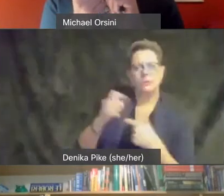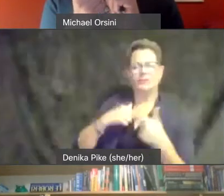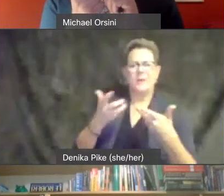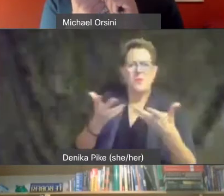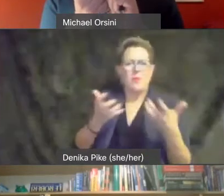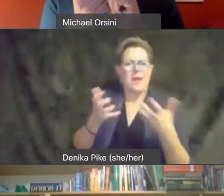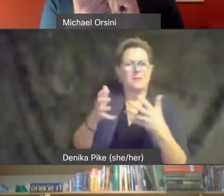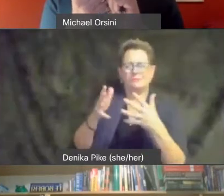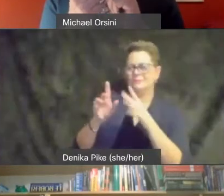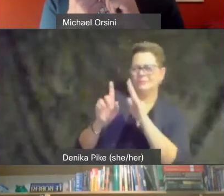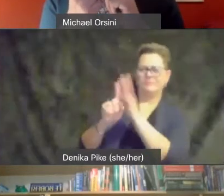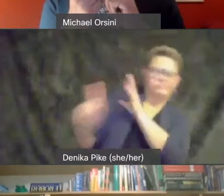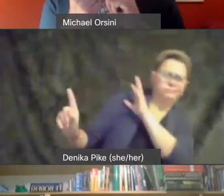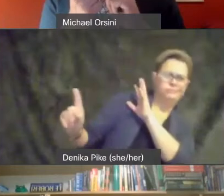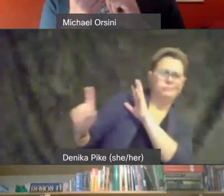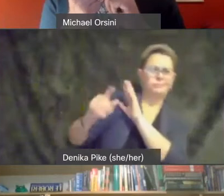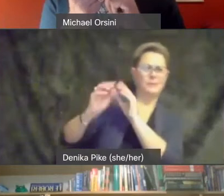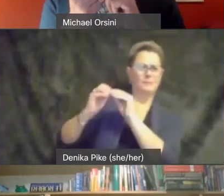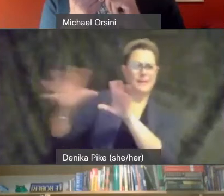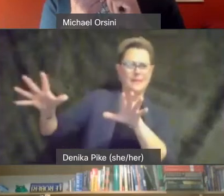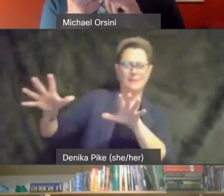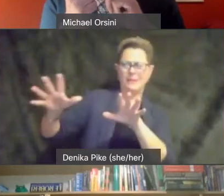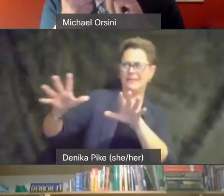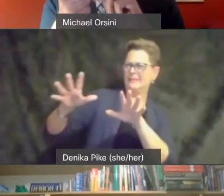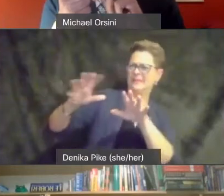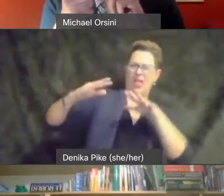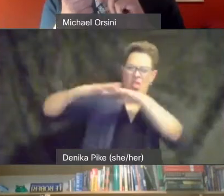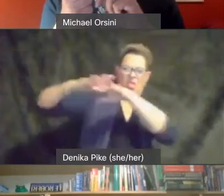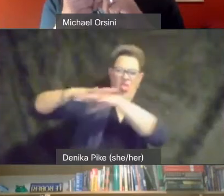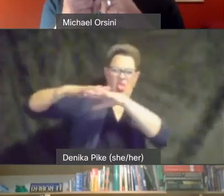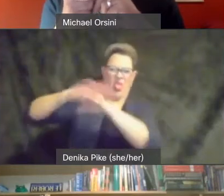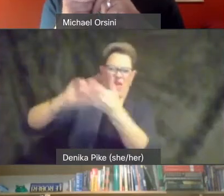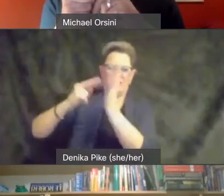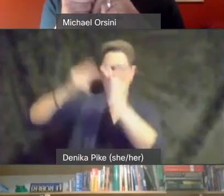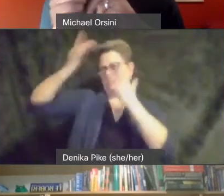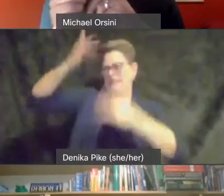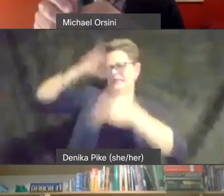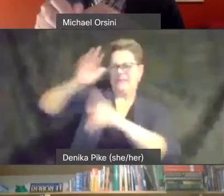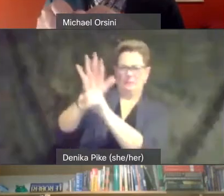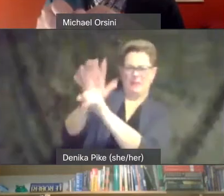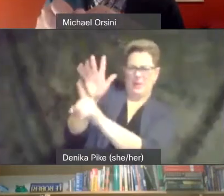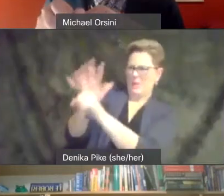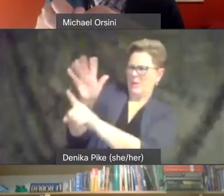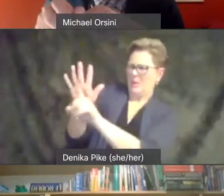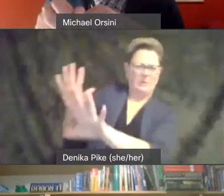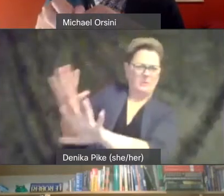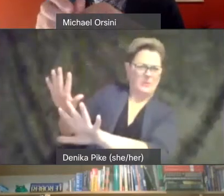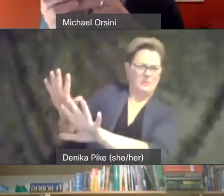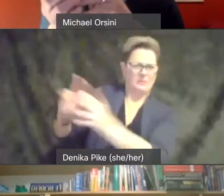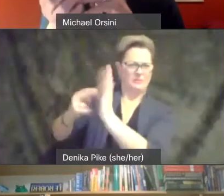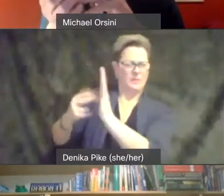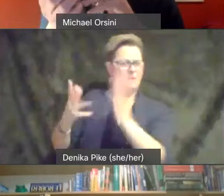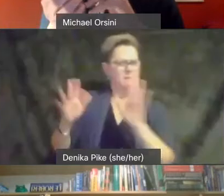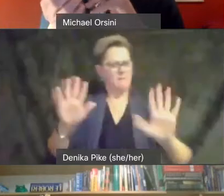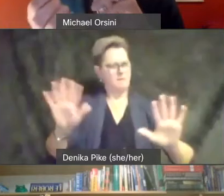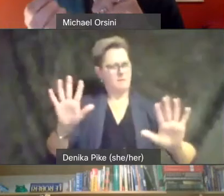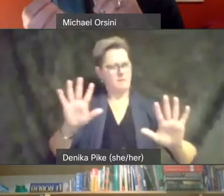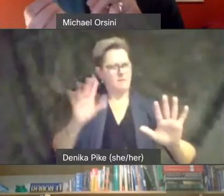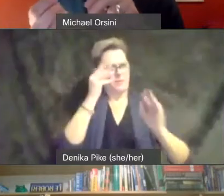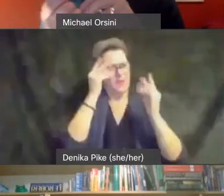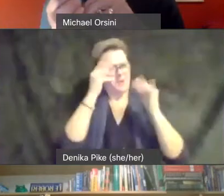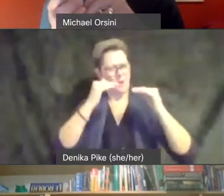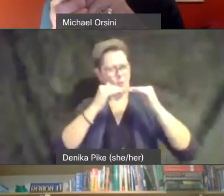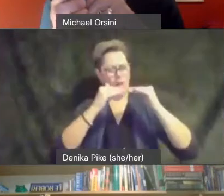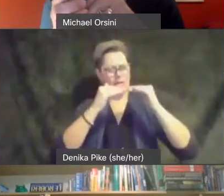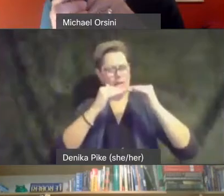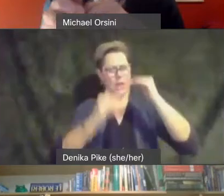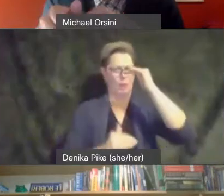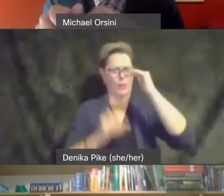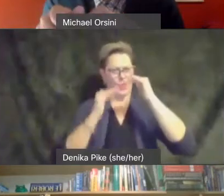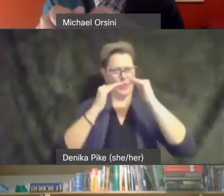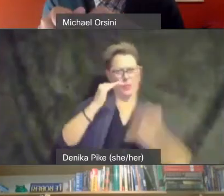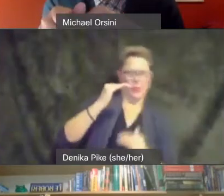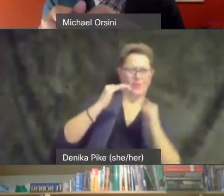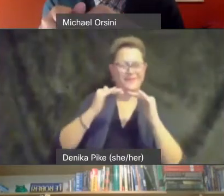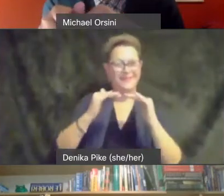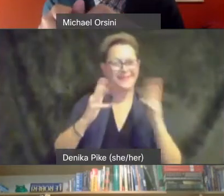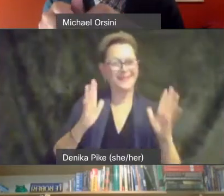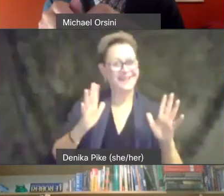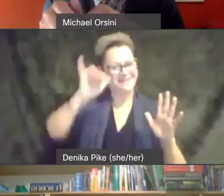Disease and density were connected, despite the fact that it has far more to do with structural any quality than it does to how close we are living to each other. And that remains true throughout these last 9 months.